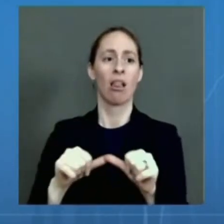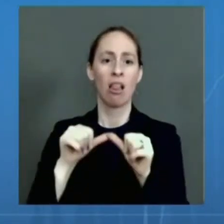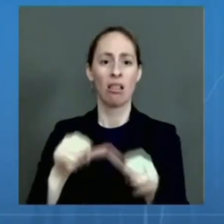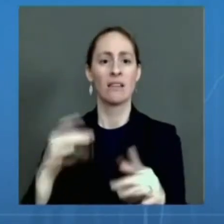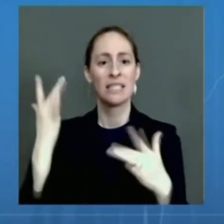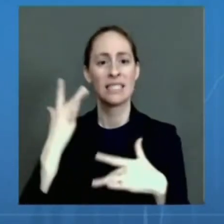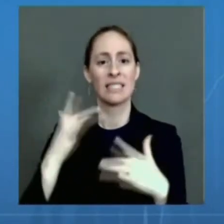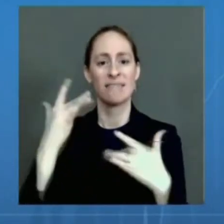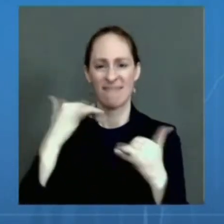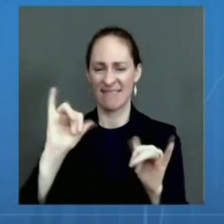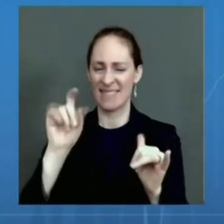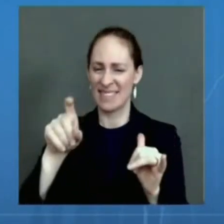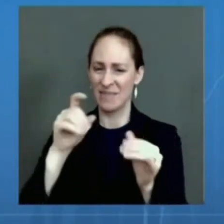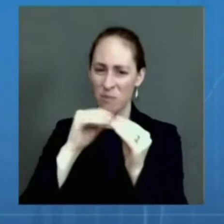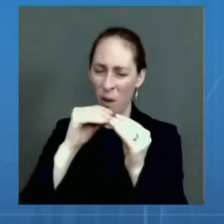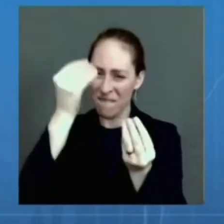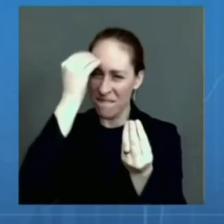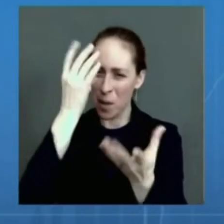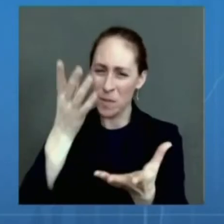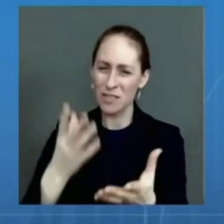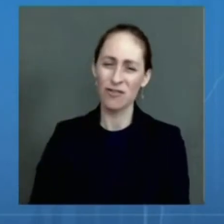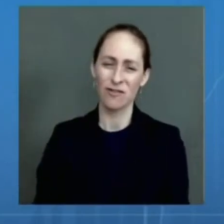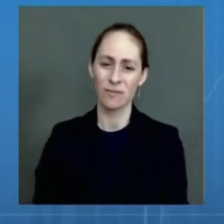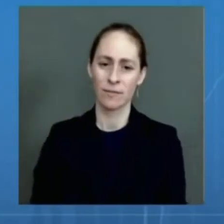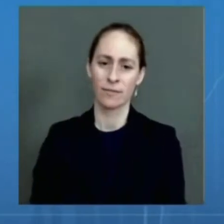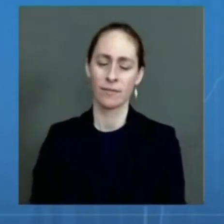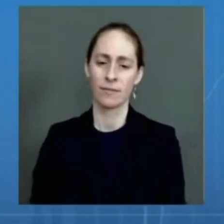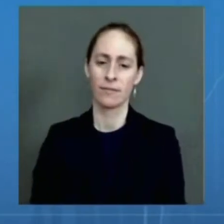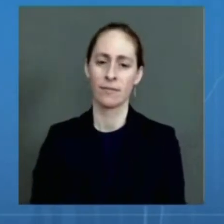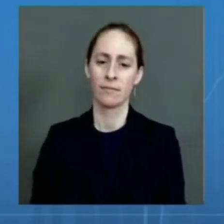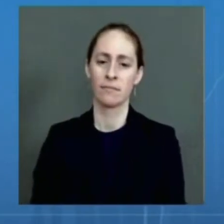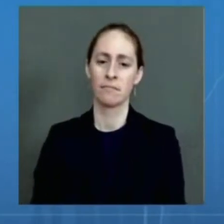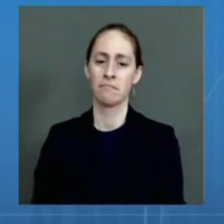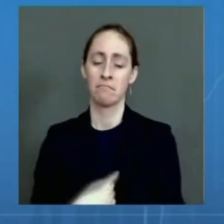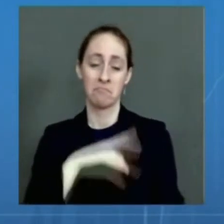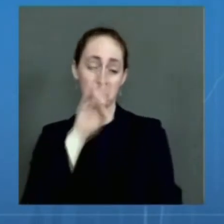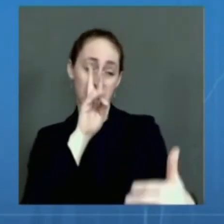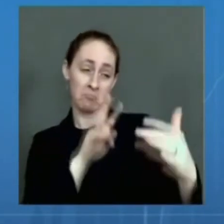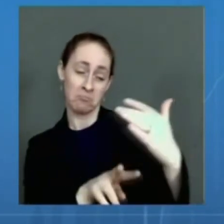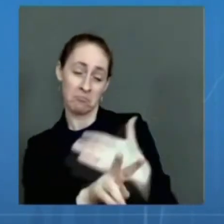I WOULD NOT EXPECT IT'S GOING TO BE ANY DIFFERENT THAN WE